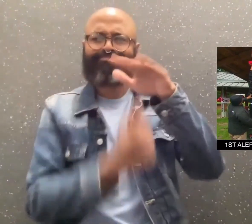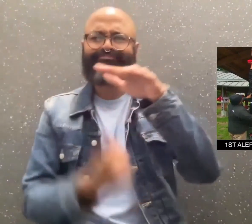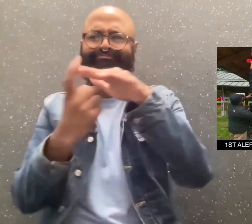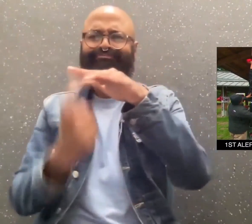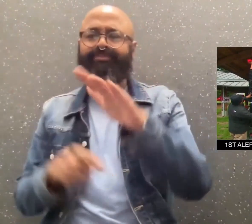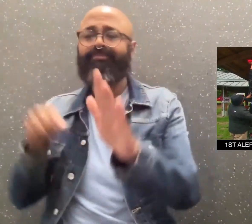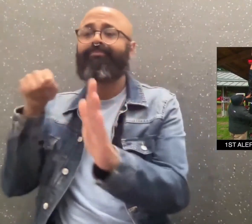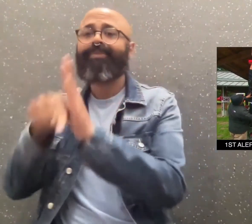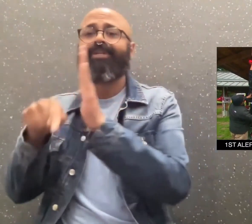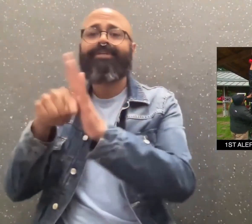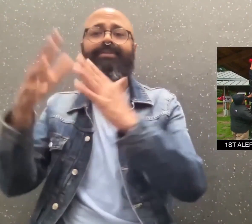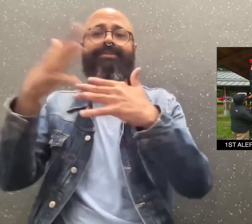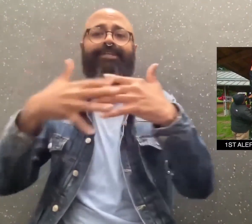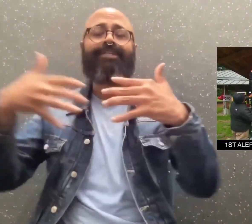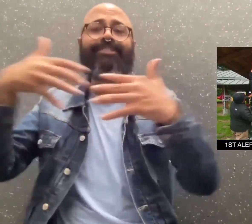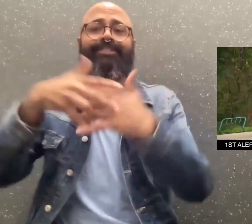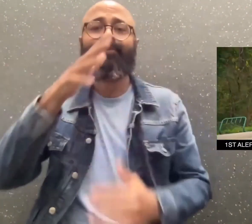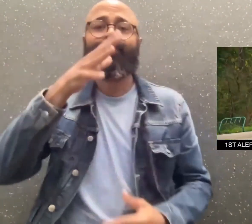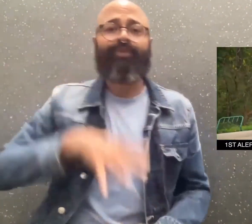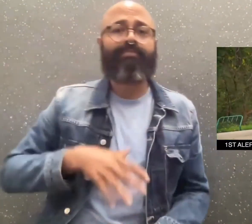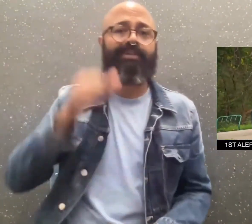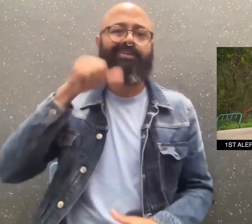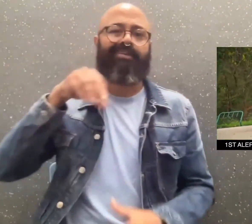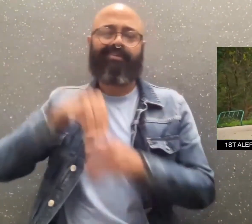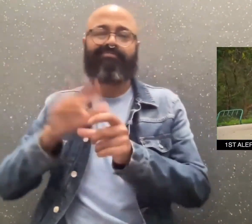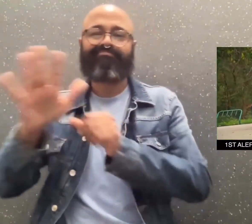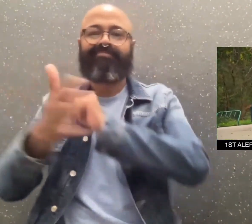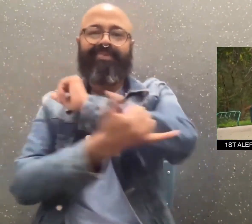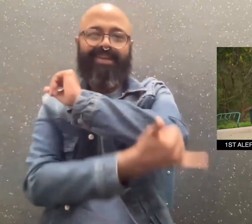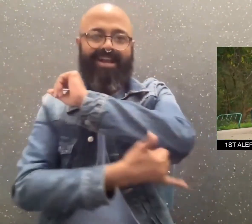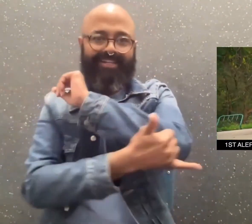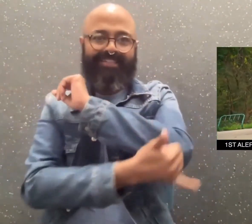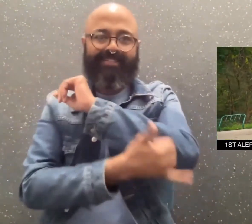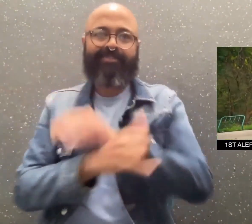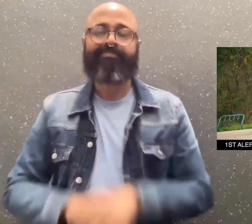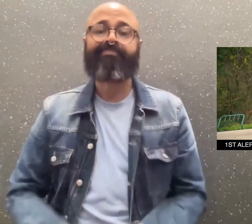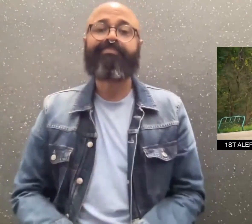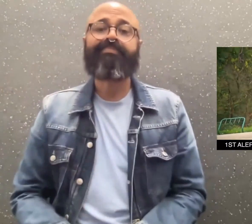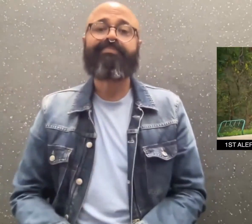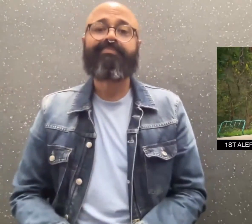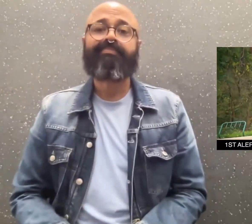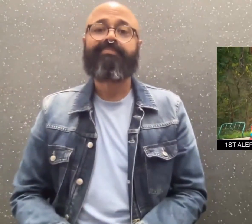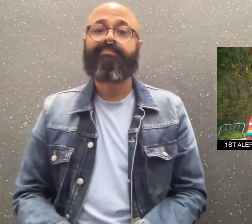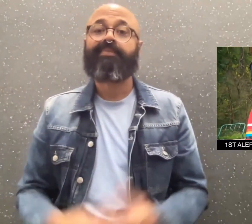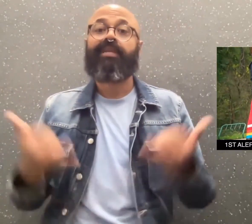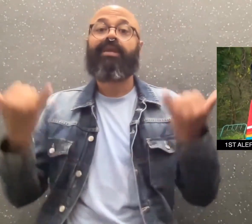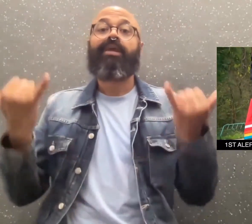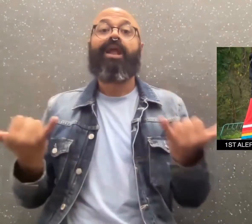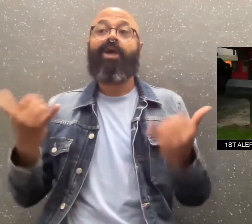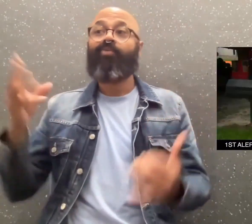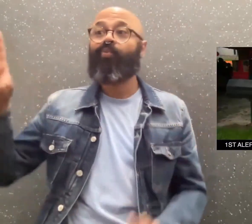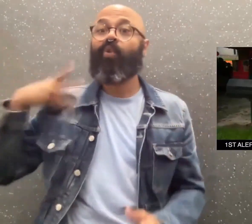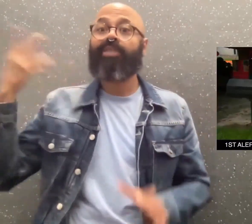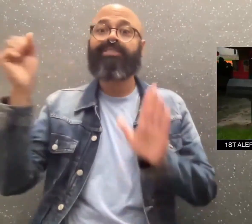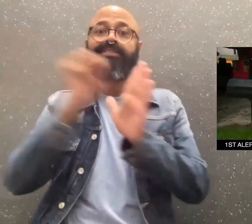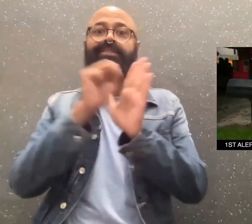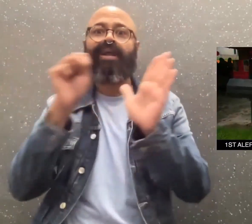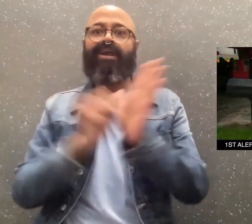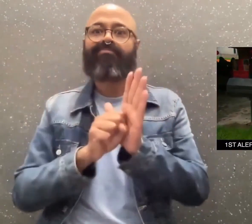says Washington State had the highest number of missing and murdered indigenous women and girls in the country. Now,